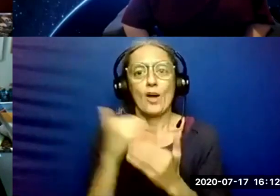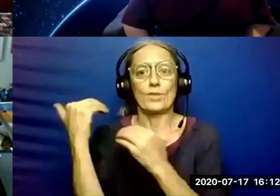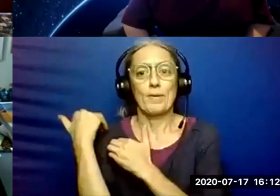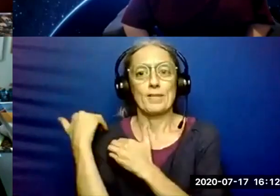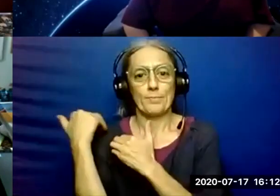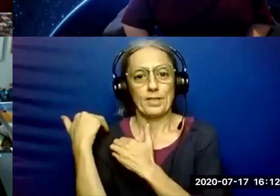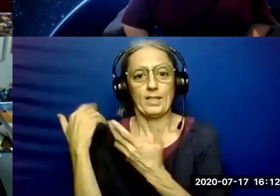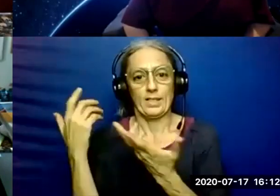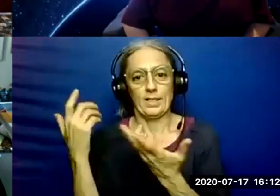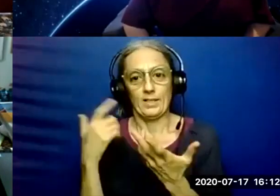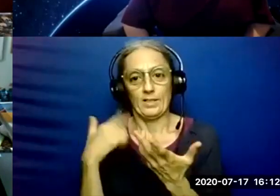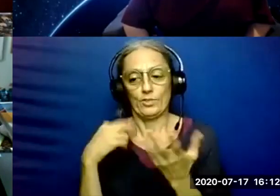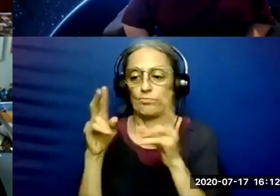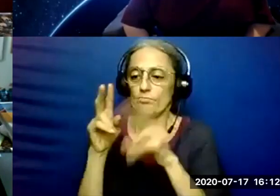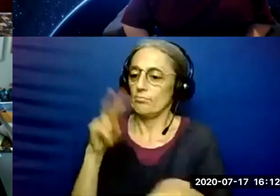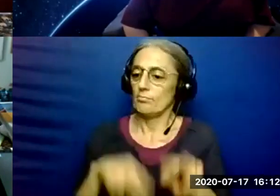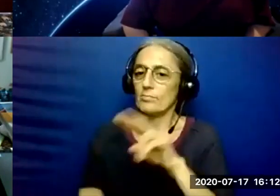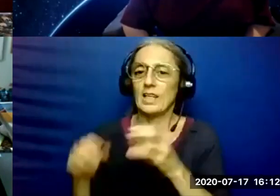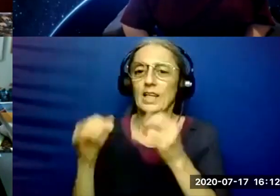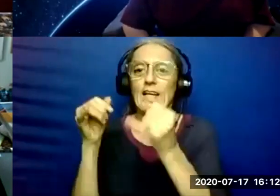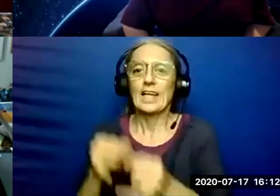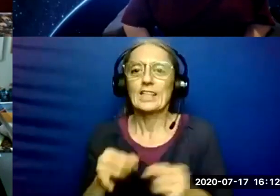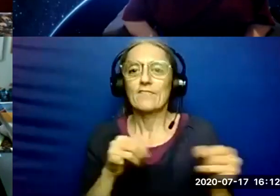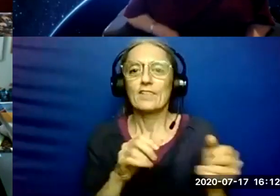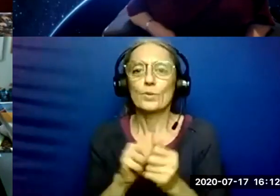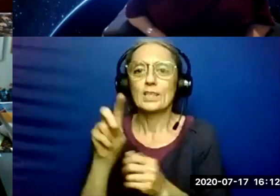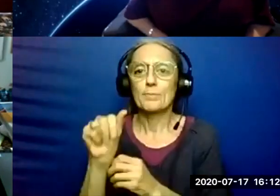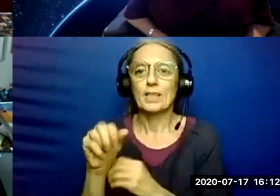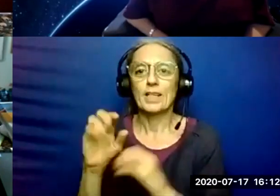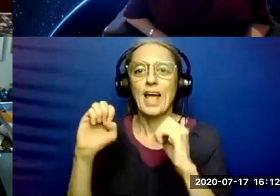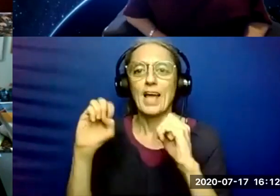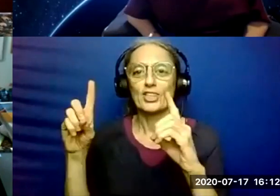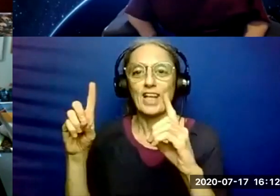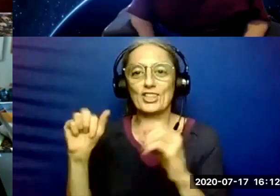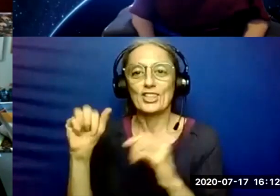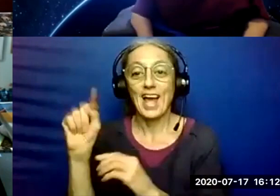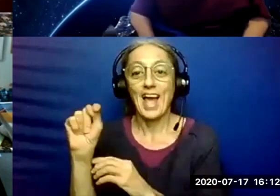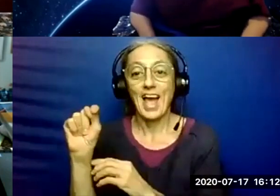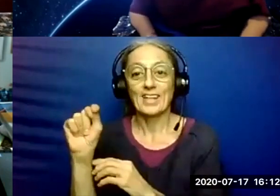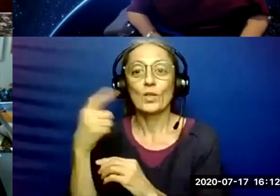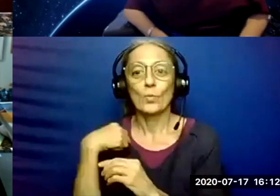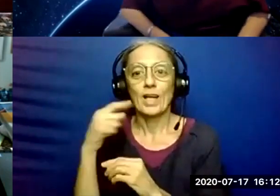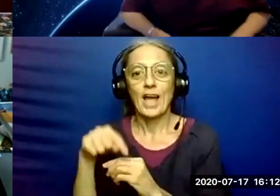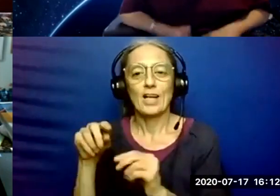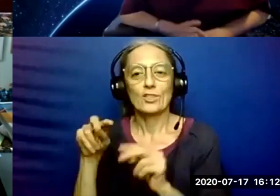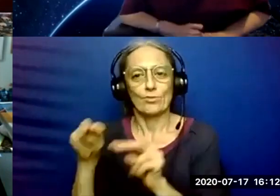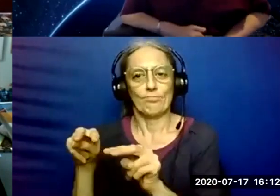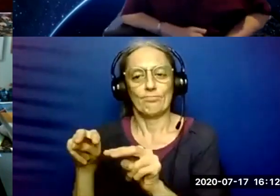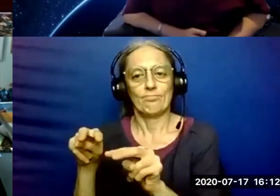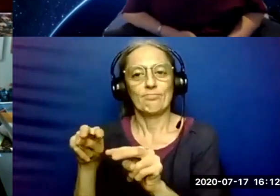with Disabilities Education Act. And we were learning that there were some school districts who